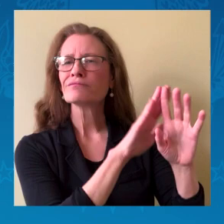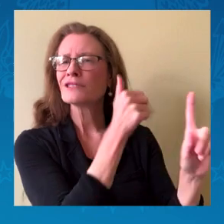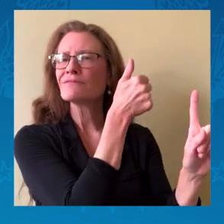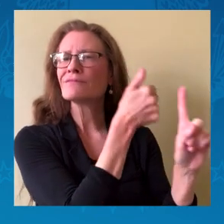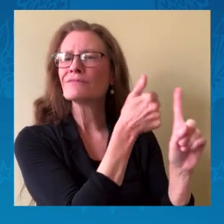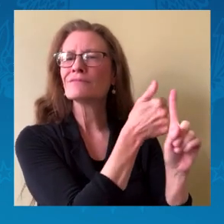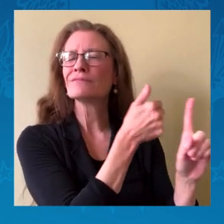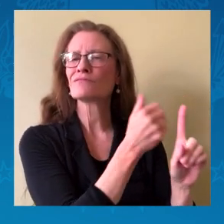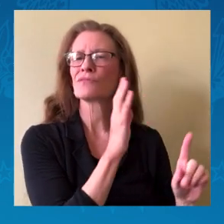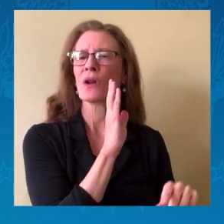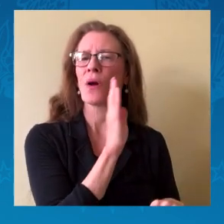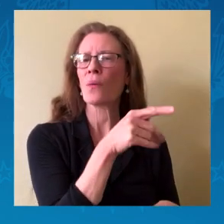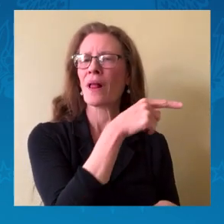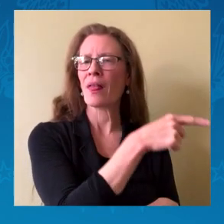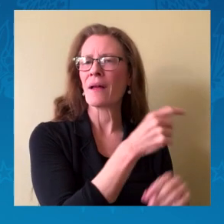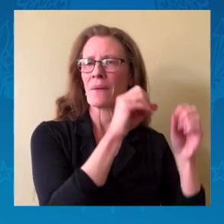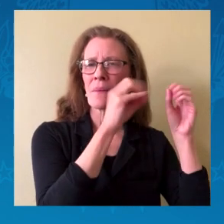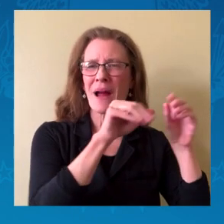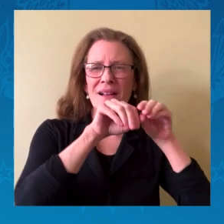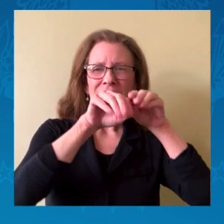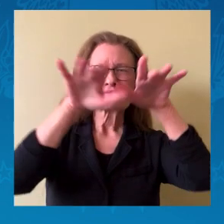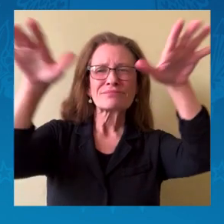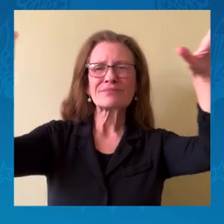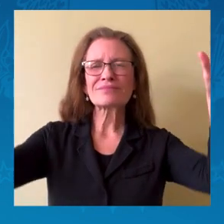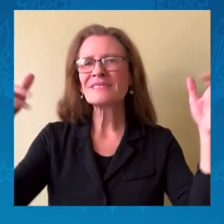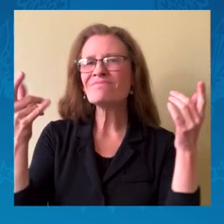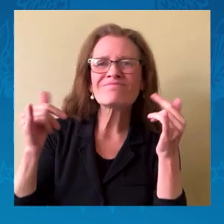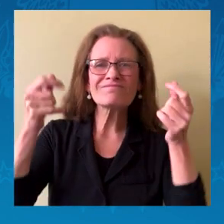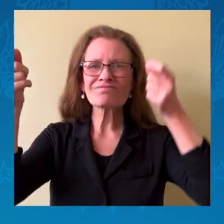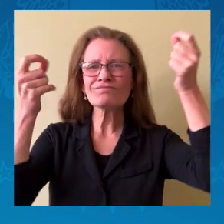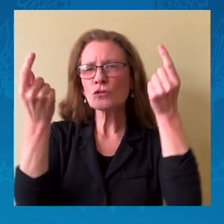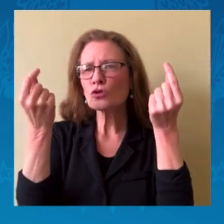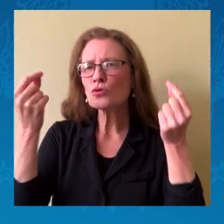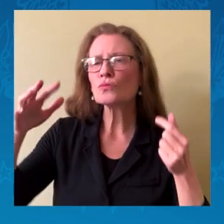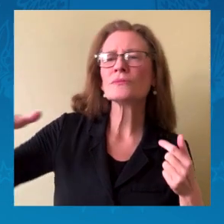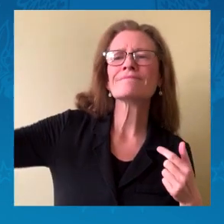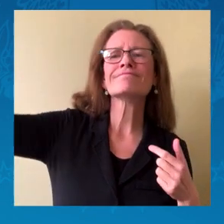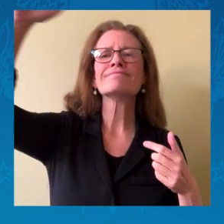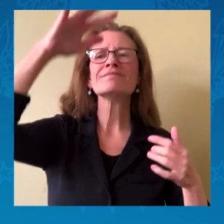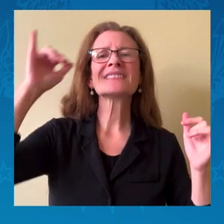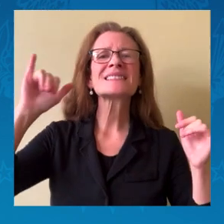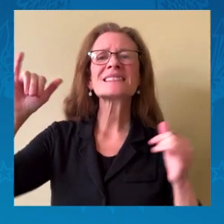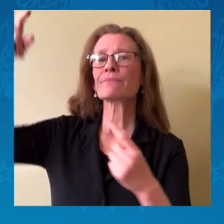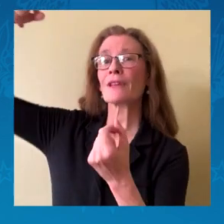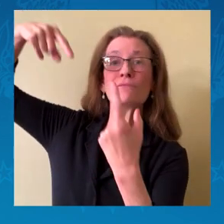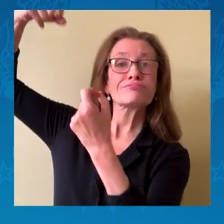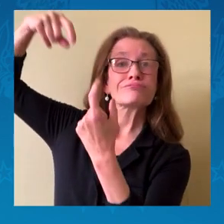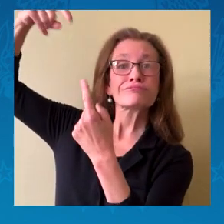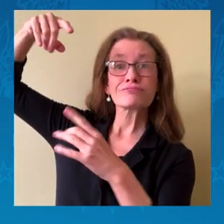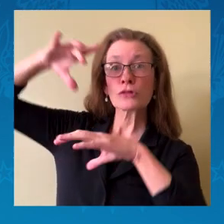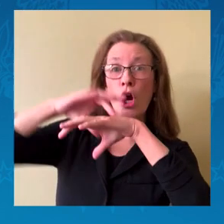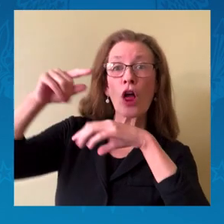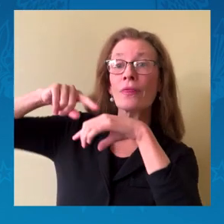and management of the nation's radio frequency spectrum. We're also involved in standard-setting,